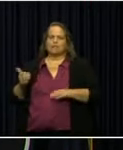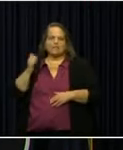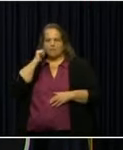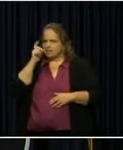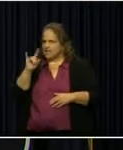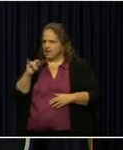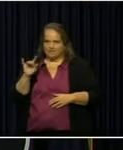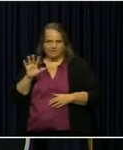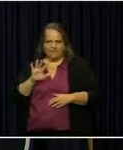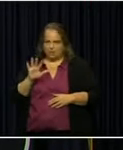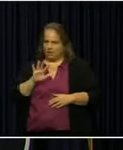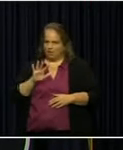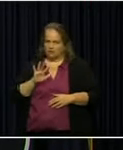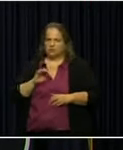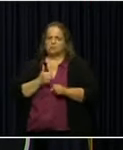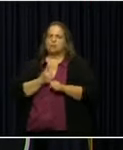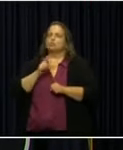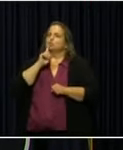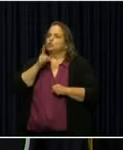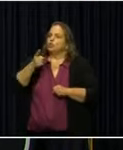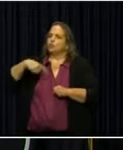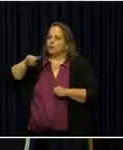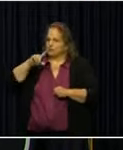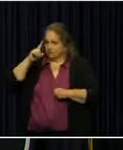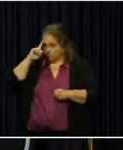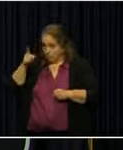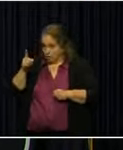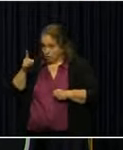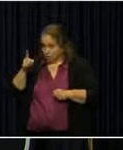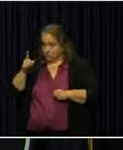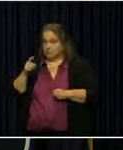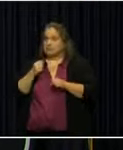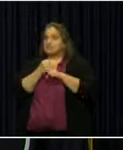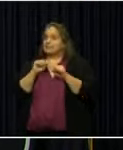THIS. WE'RE GOING TO GET THROUGH IT TOGETHER.